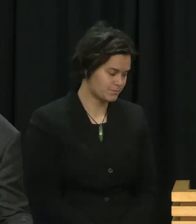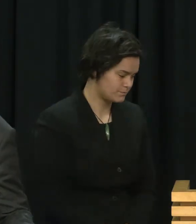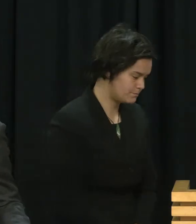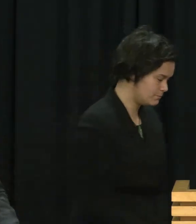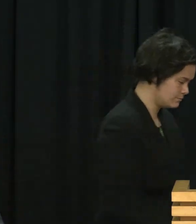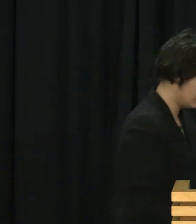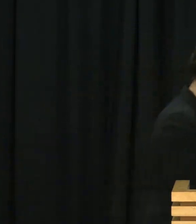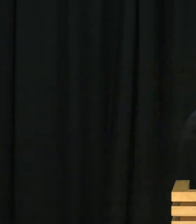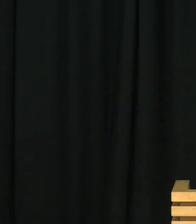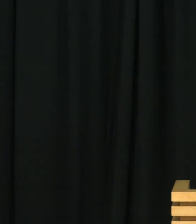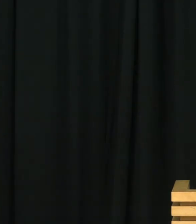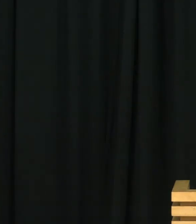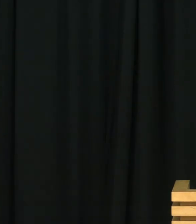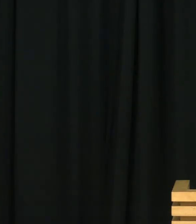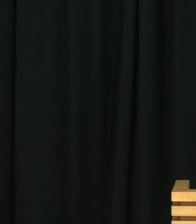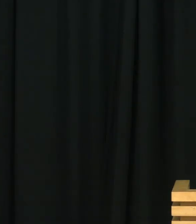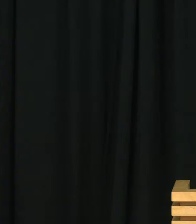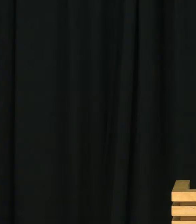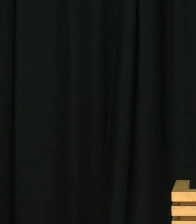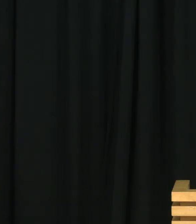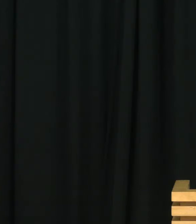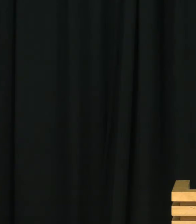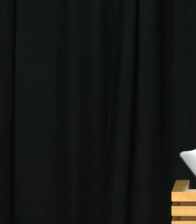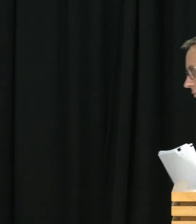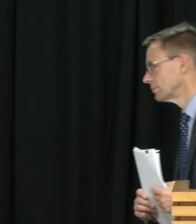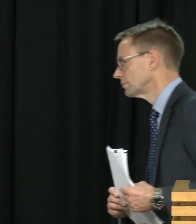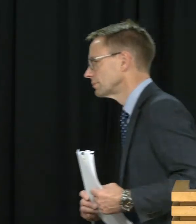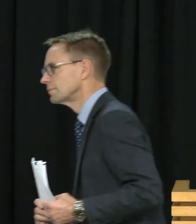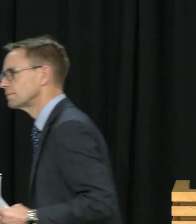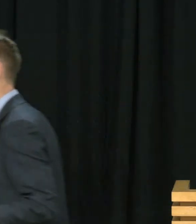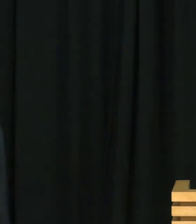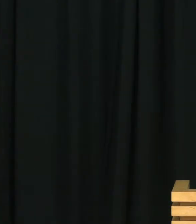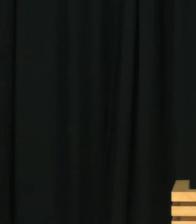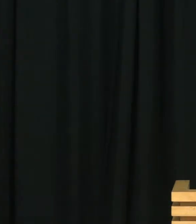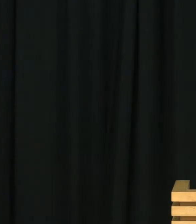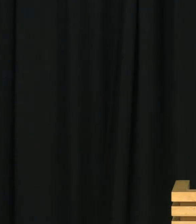into that when we do our next vaccine update. to get into